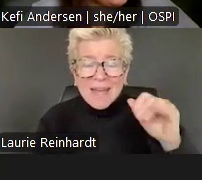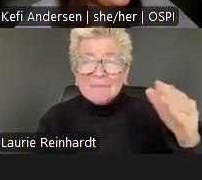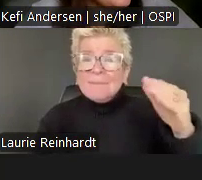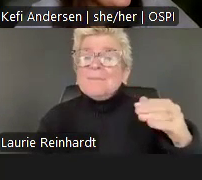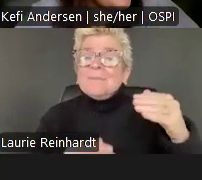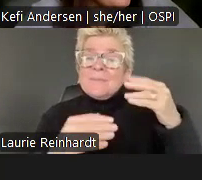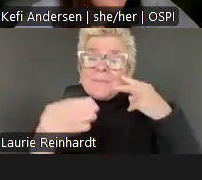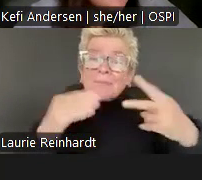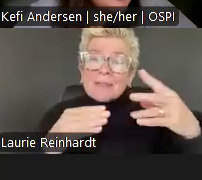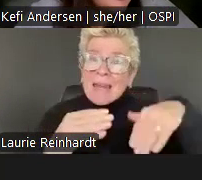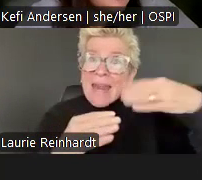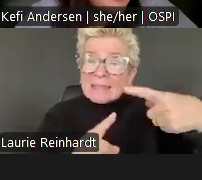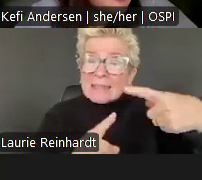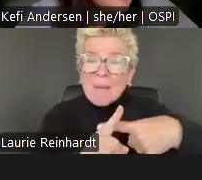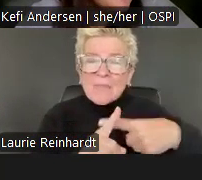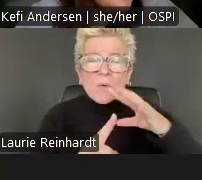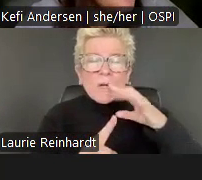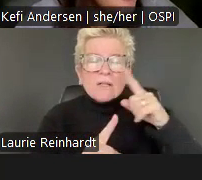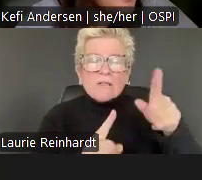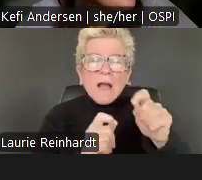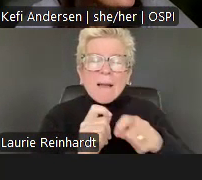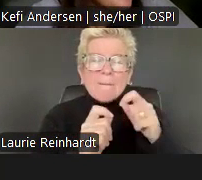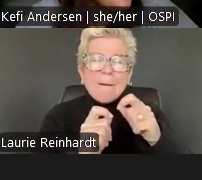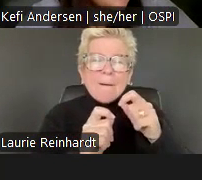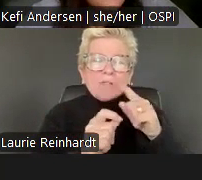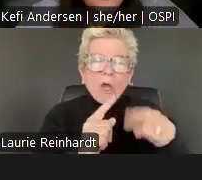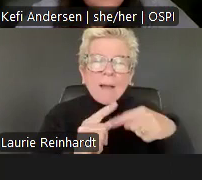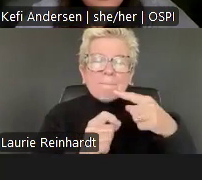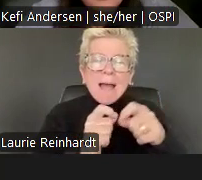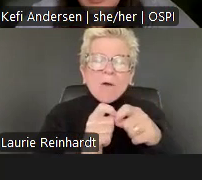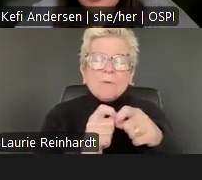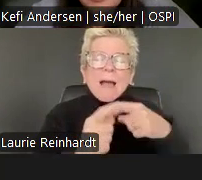going to talk about harassment, intimidation, and bullying, and we'll have some classroom